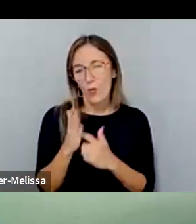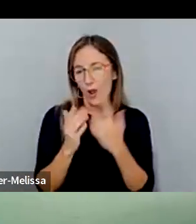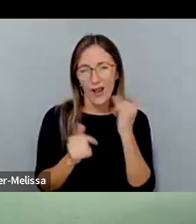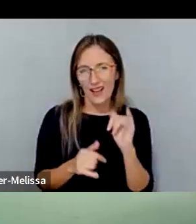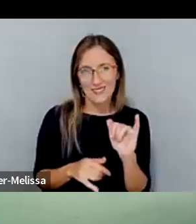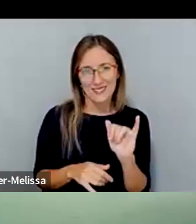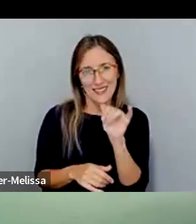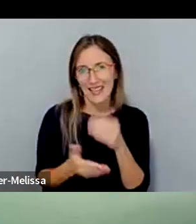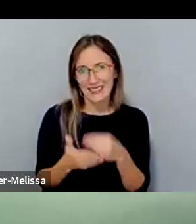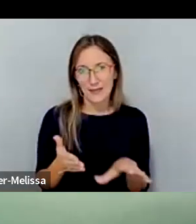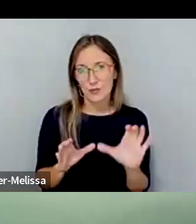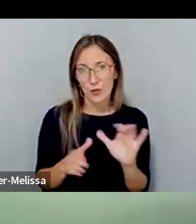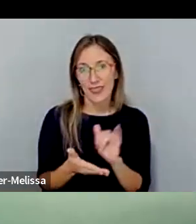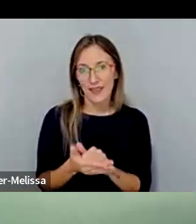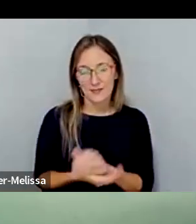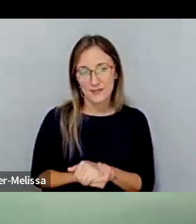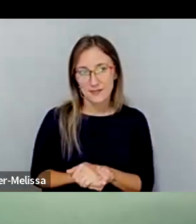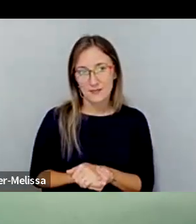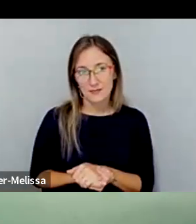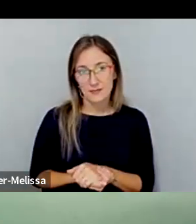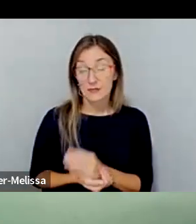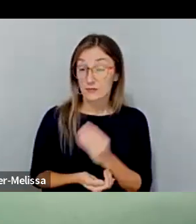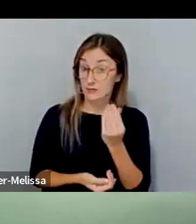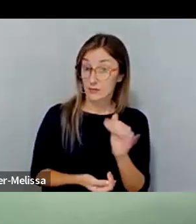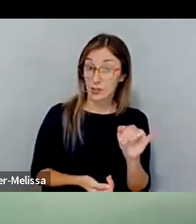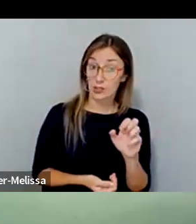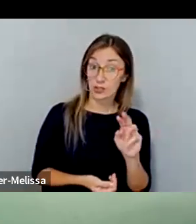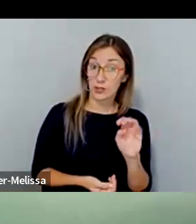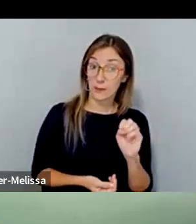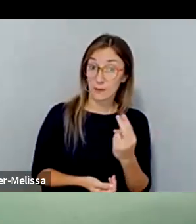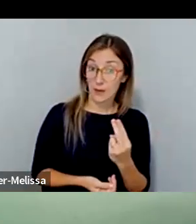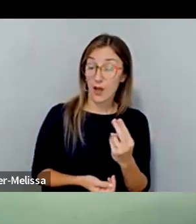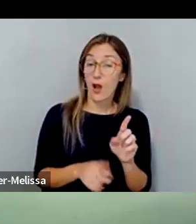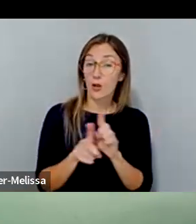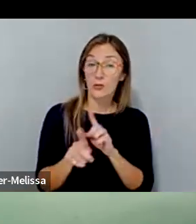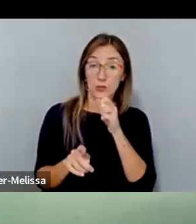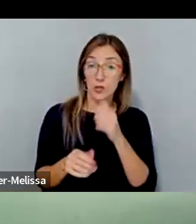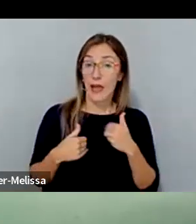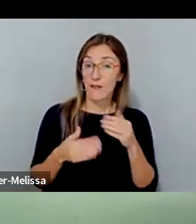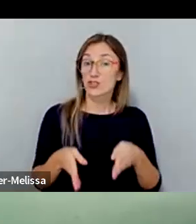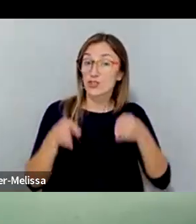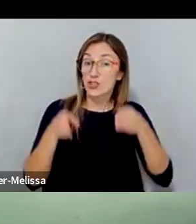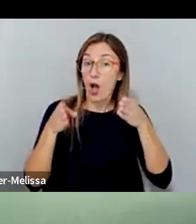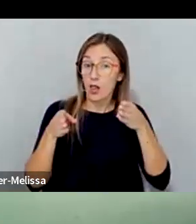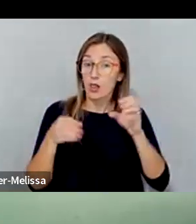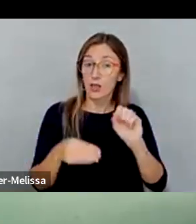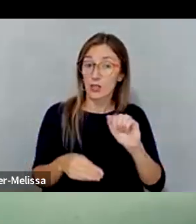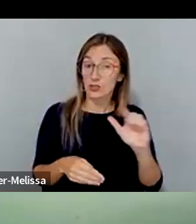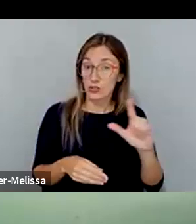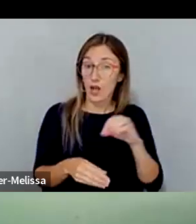because it literally is no cost to move it to be down from what usually is.